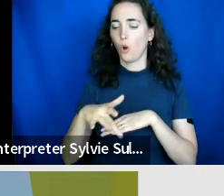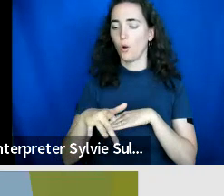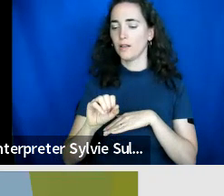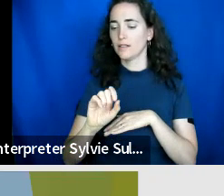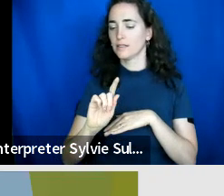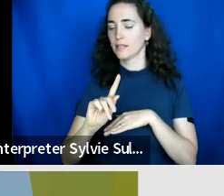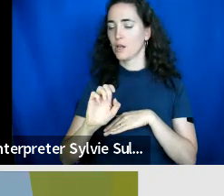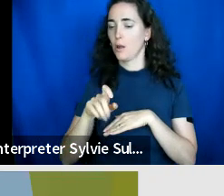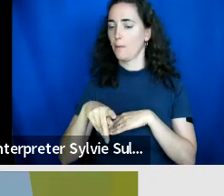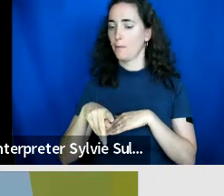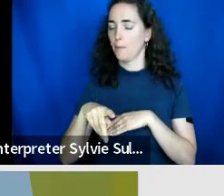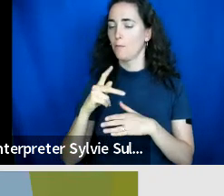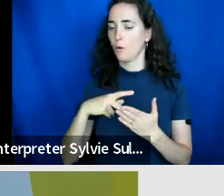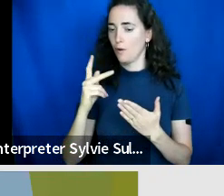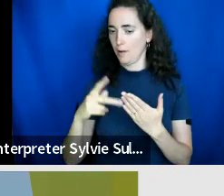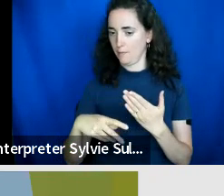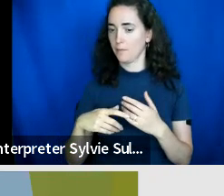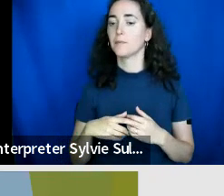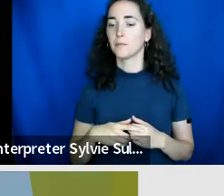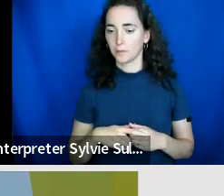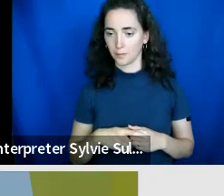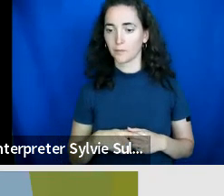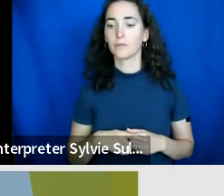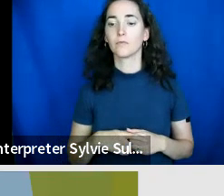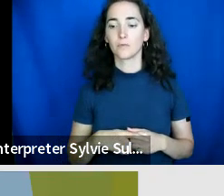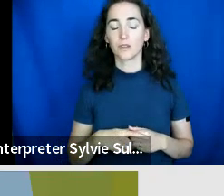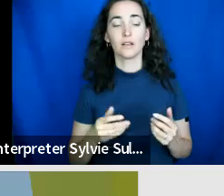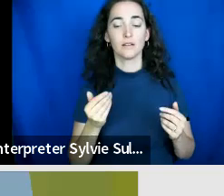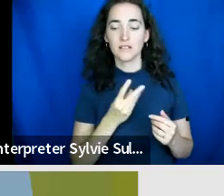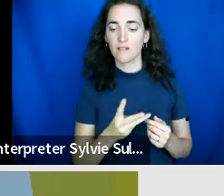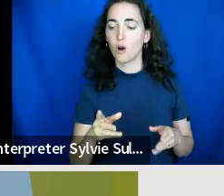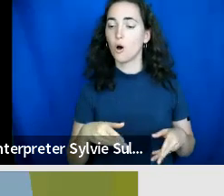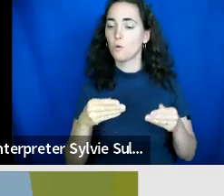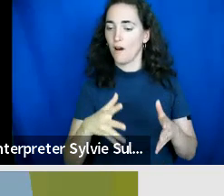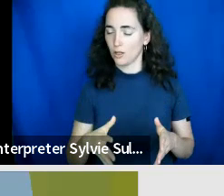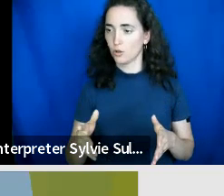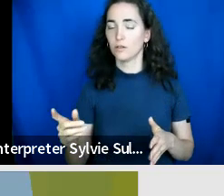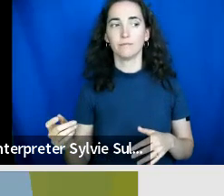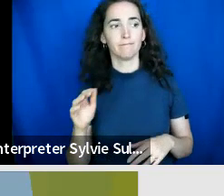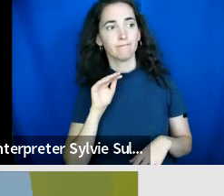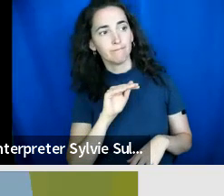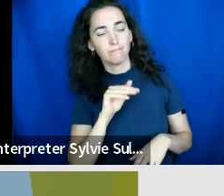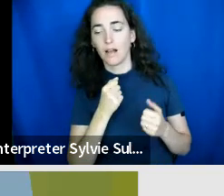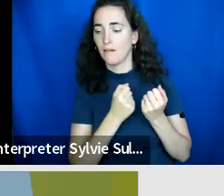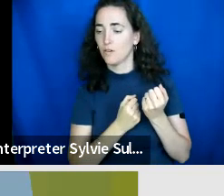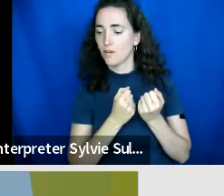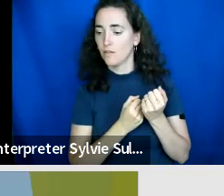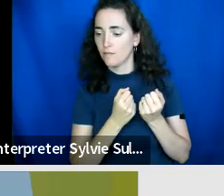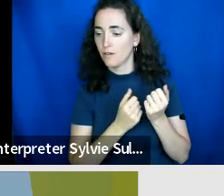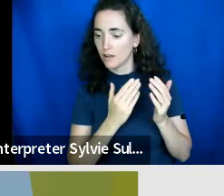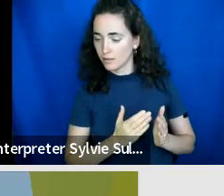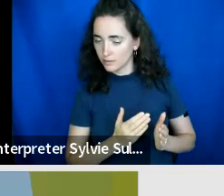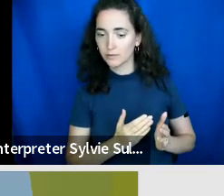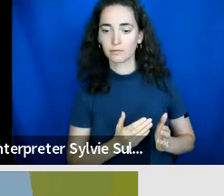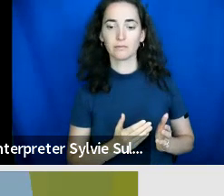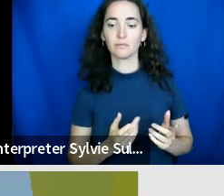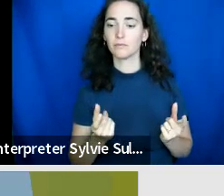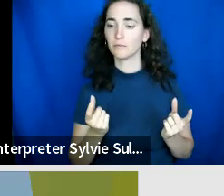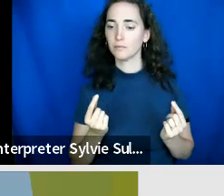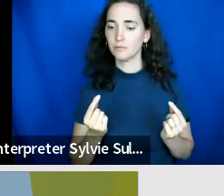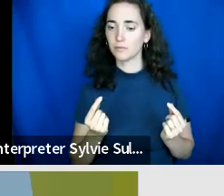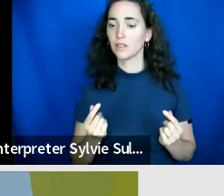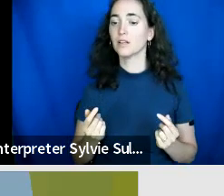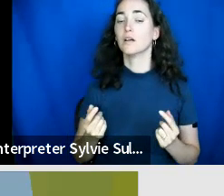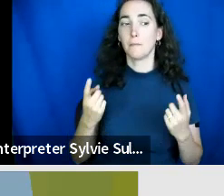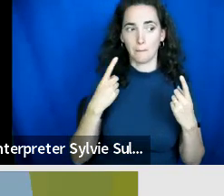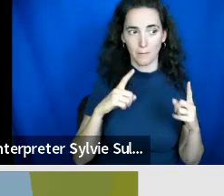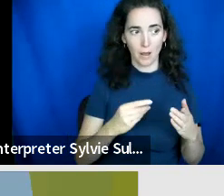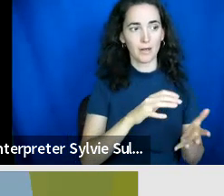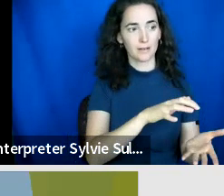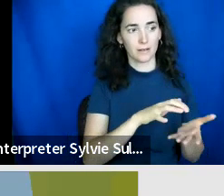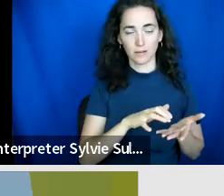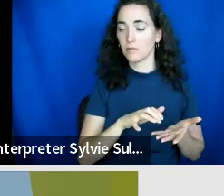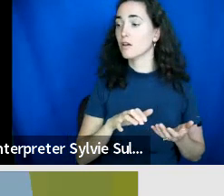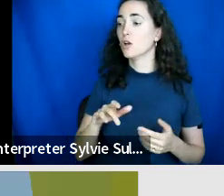We had several early steps providers advocate and we're able to get funding to give a 30% rate increase for early step services.